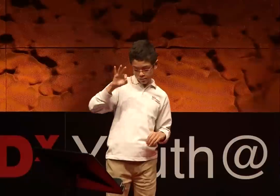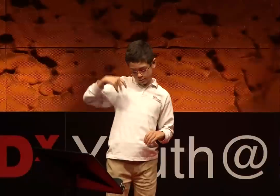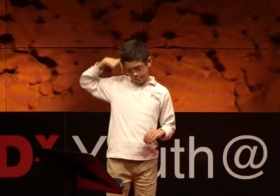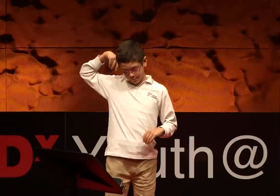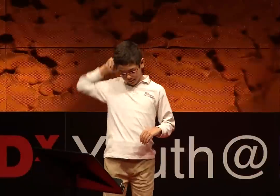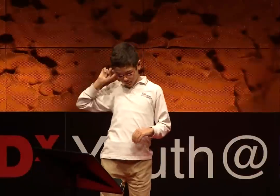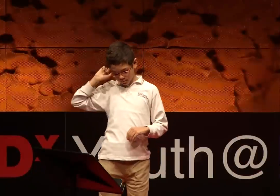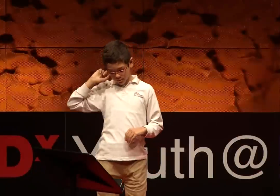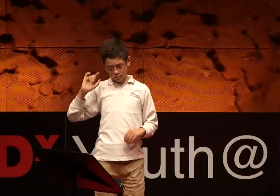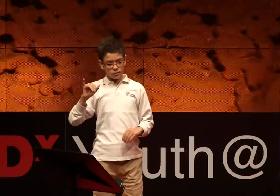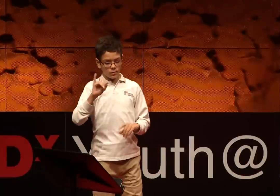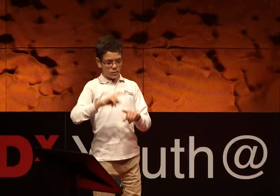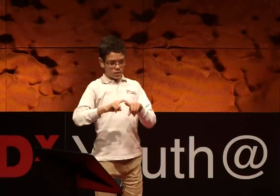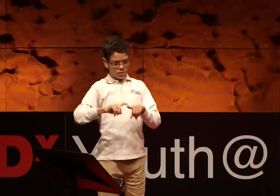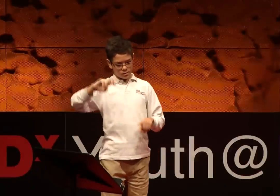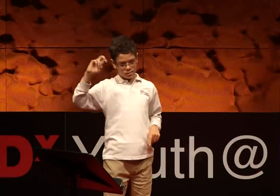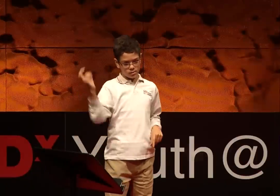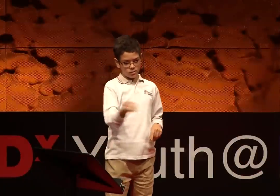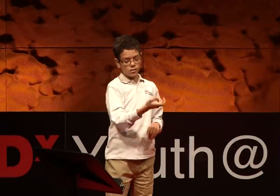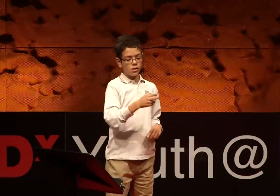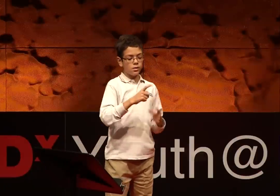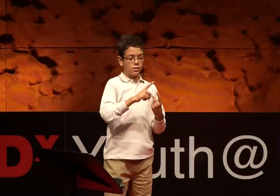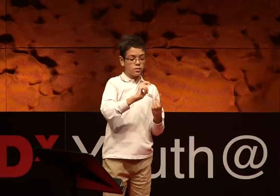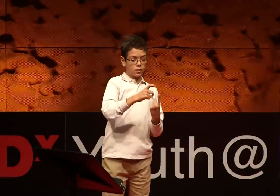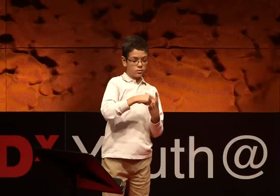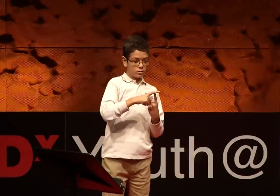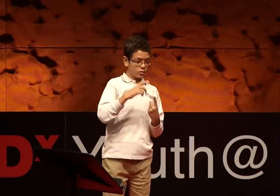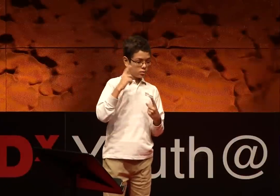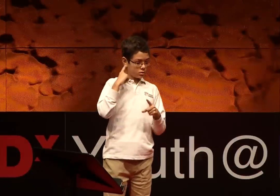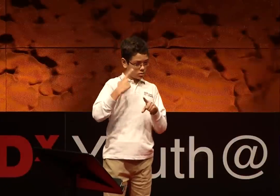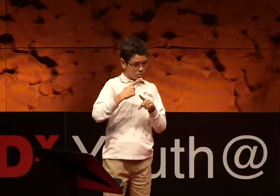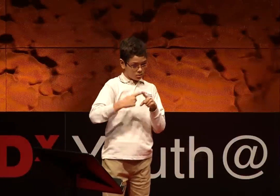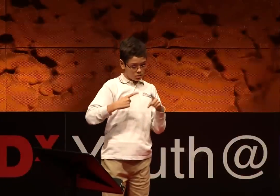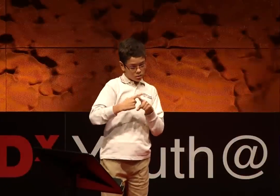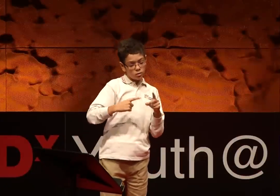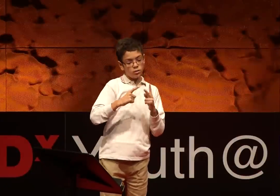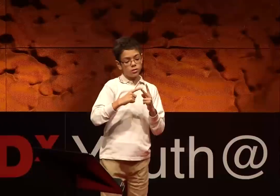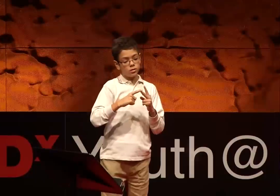Sometimes we use hearing aids or cochlear implants and other devices,